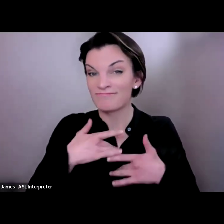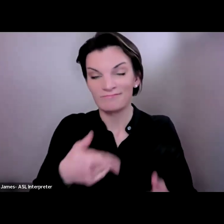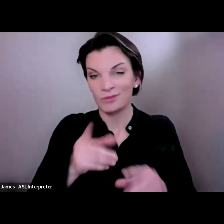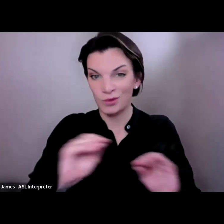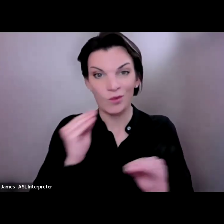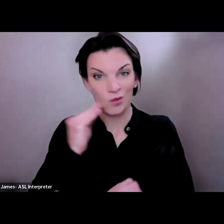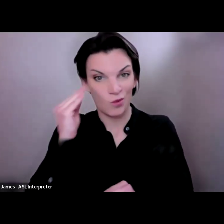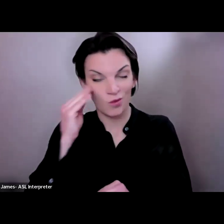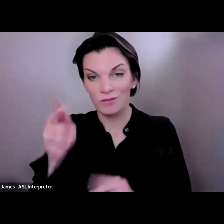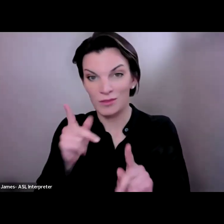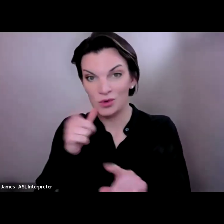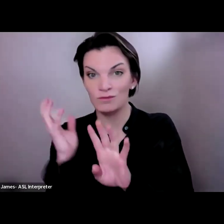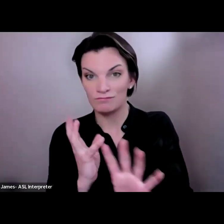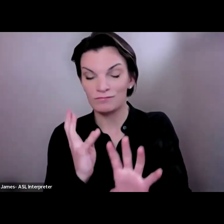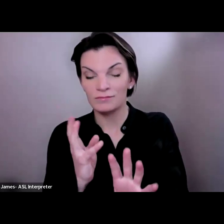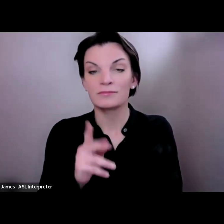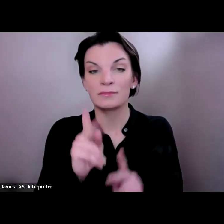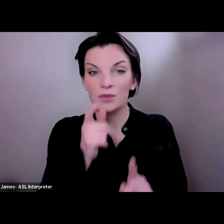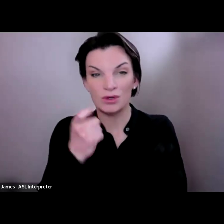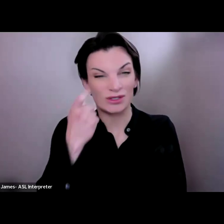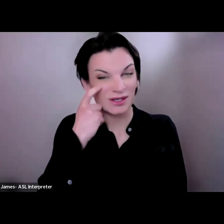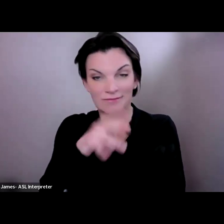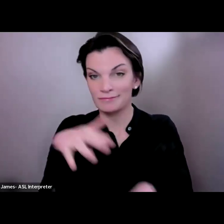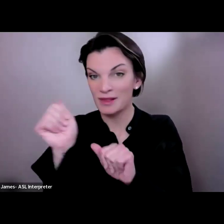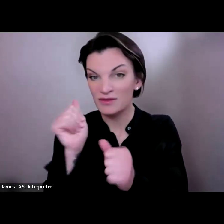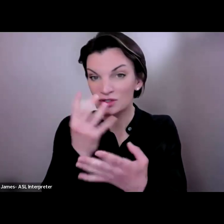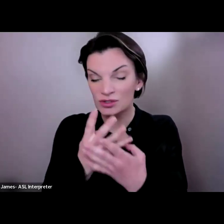also will have people who are fresh out of jail. We've started to have folks who are migrants